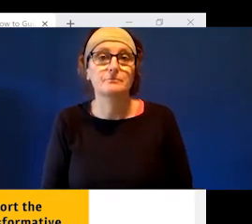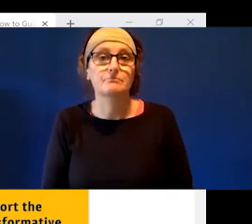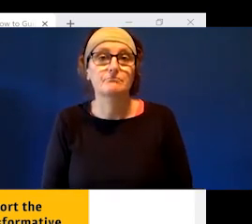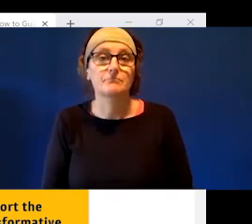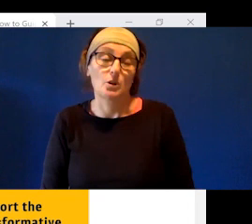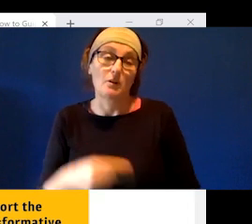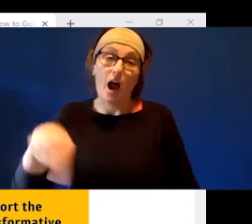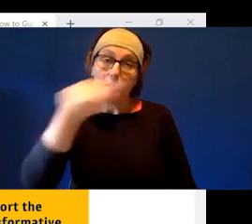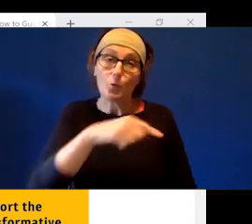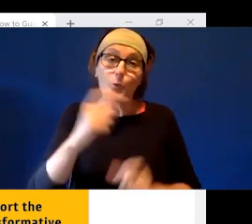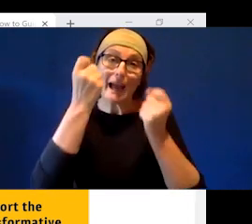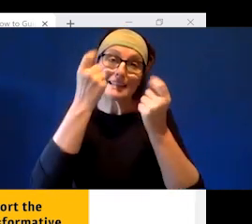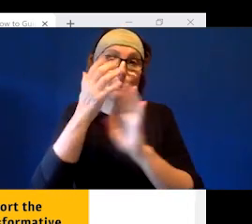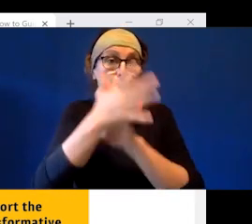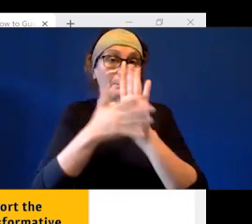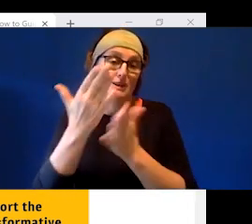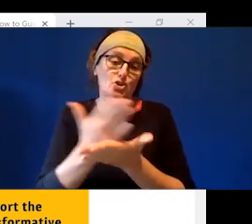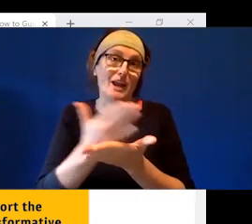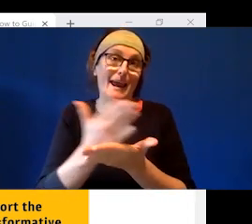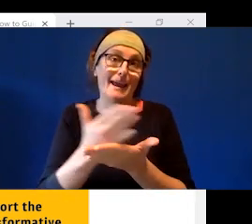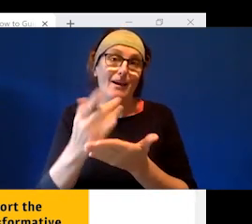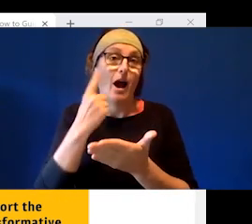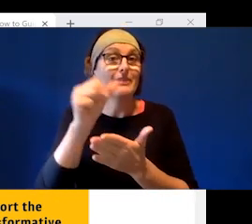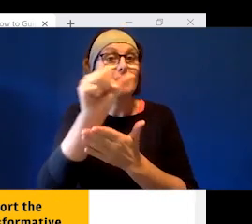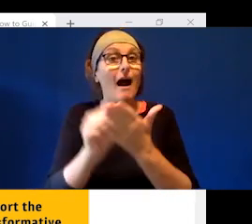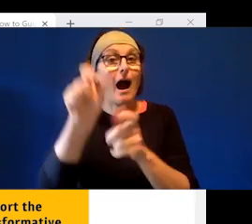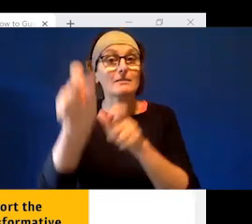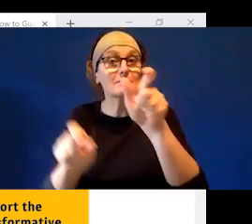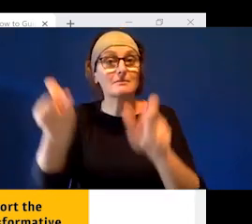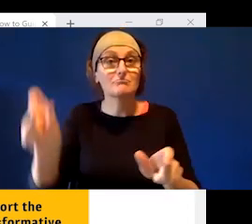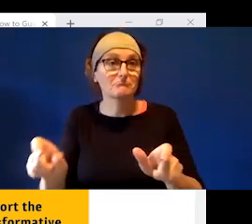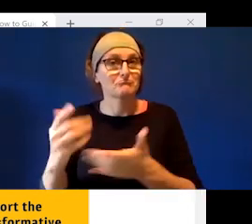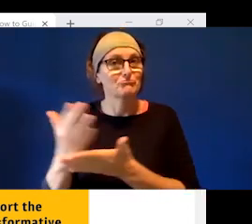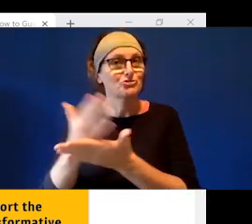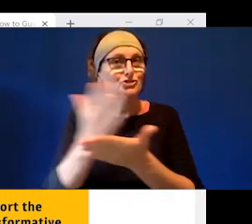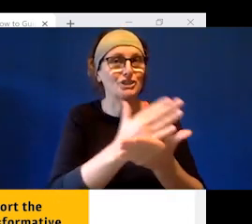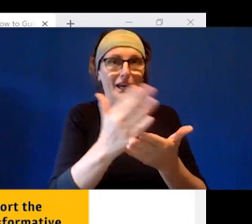As artist, we're really good at it. We do things the